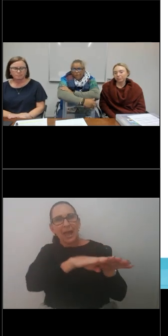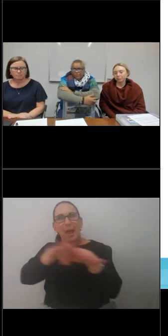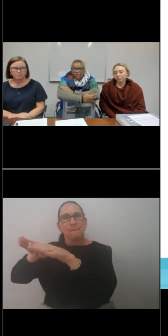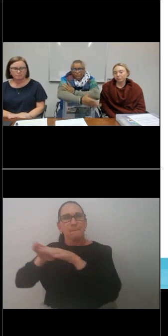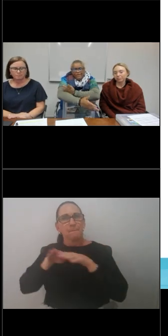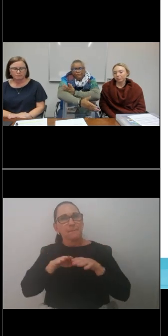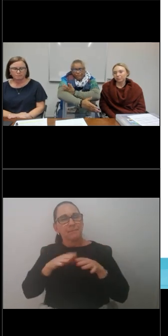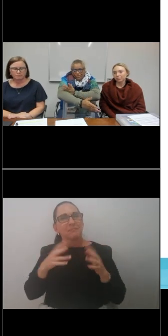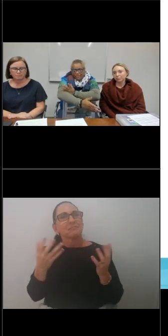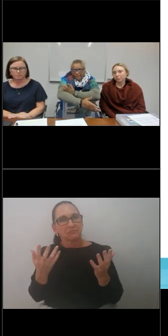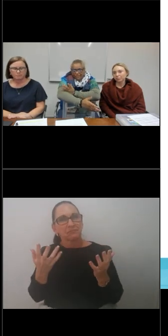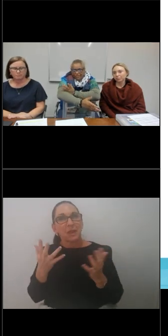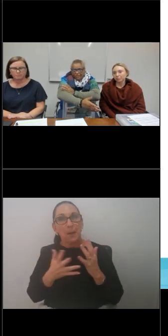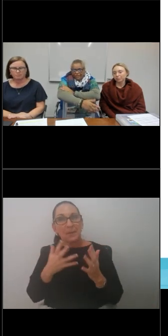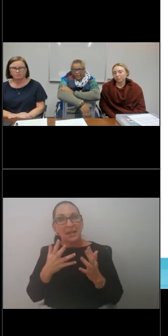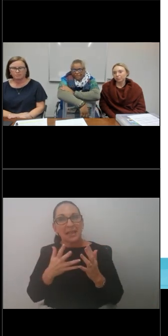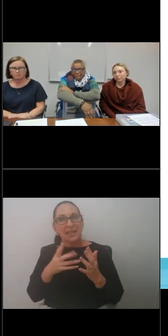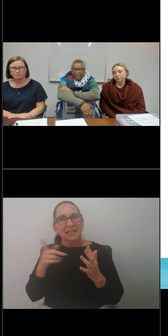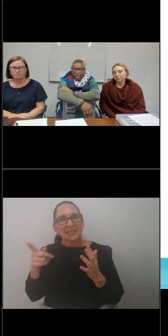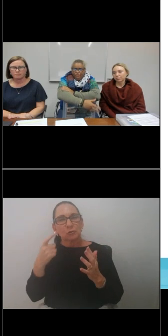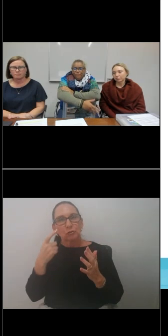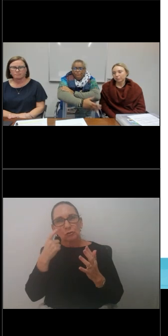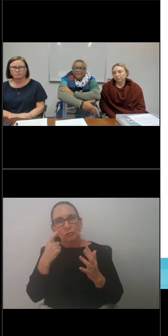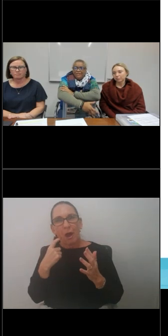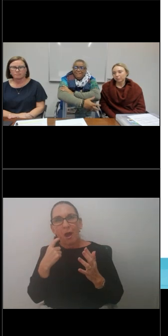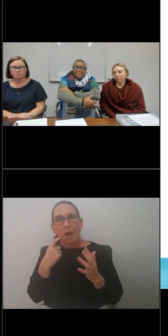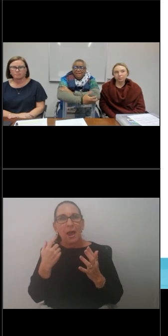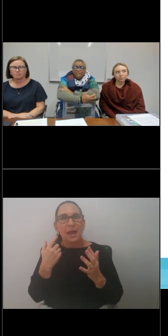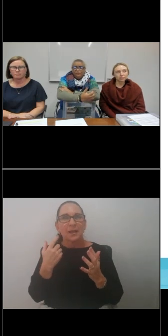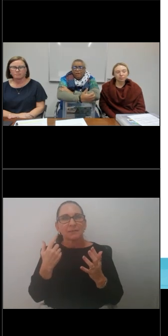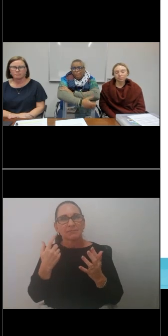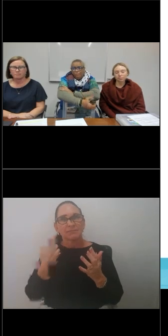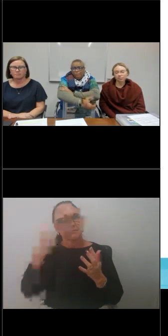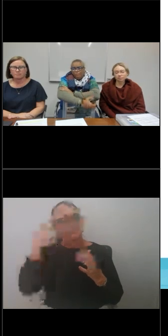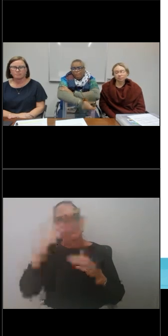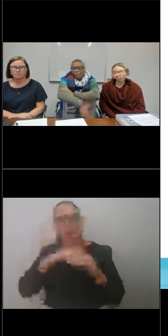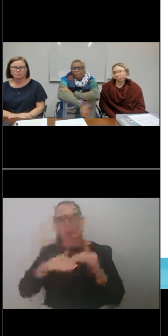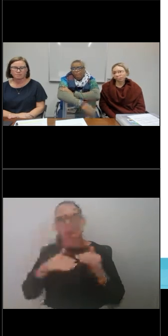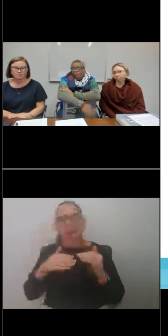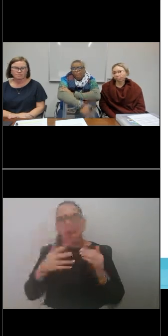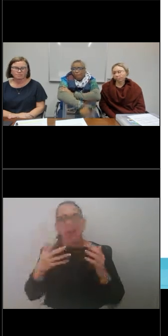we're looking at reducing you know um stuff they also realized the product itself could be a really